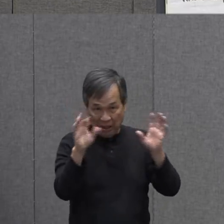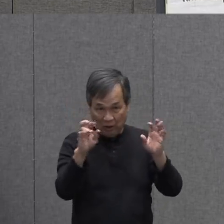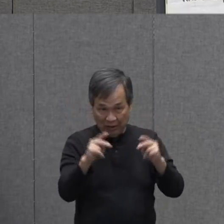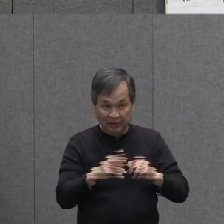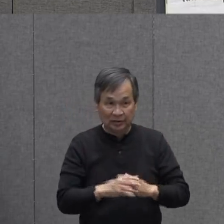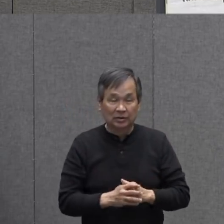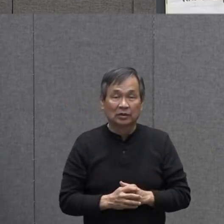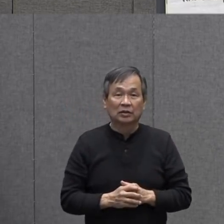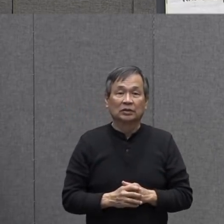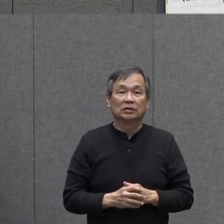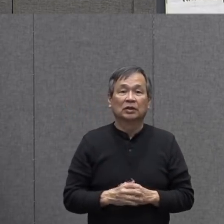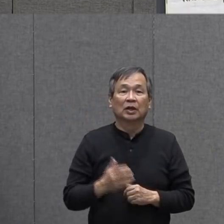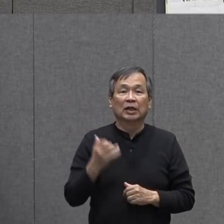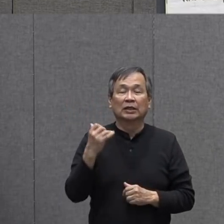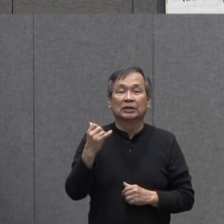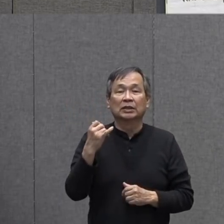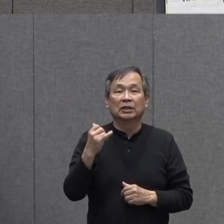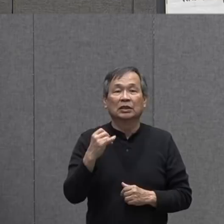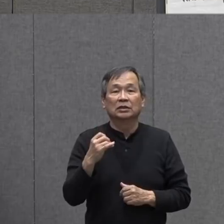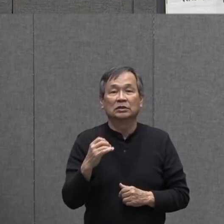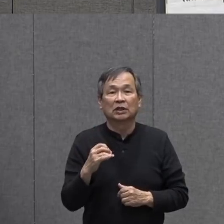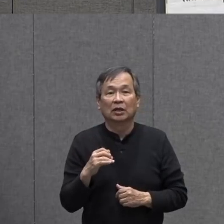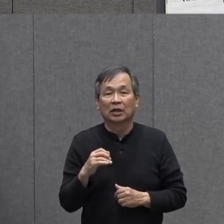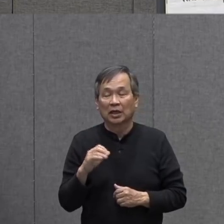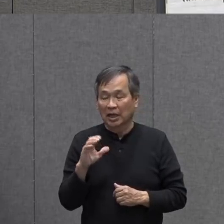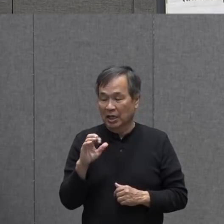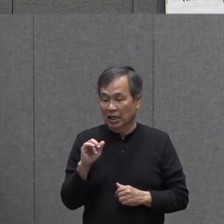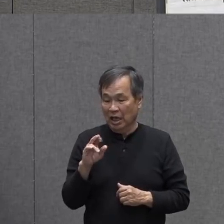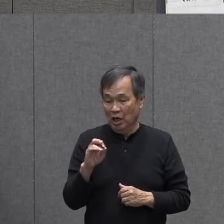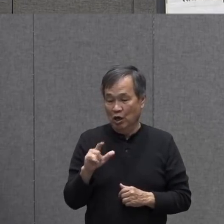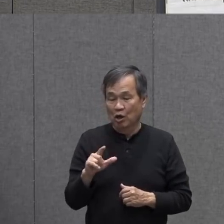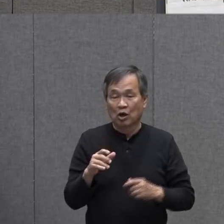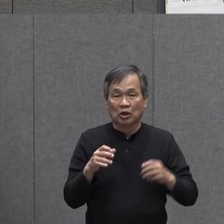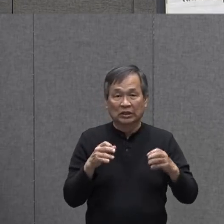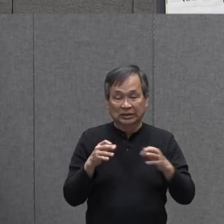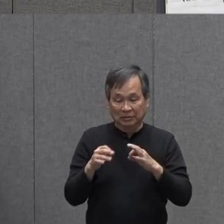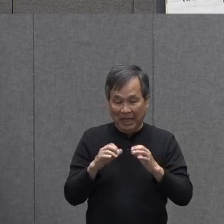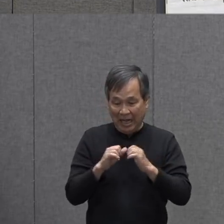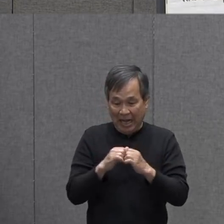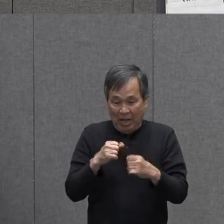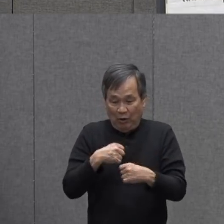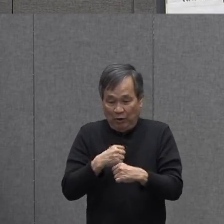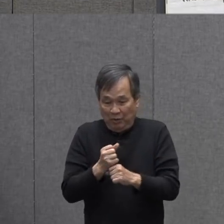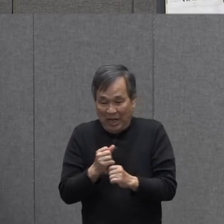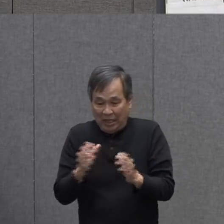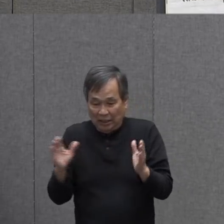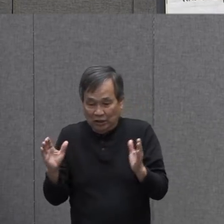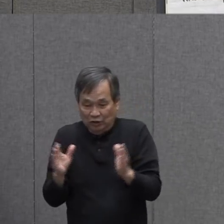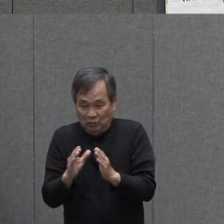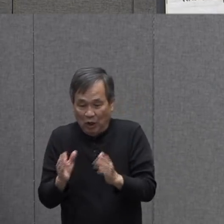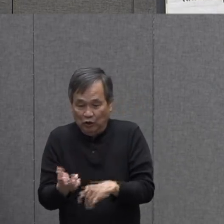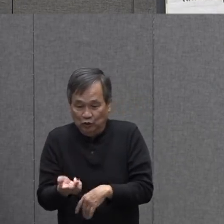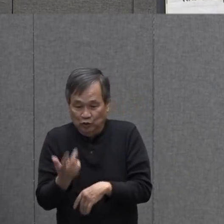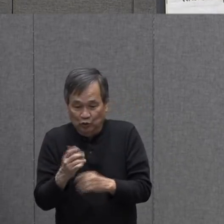So the next part says, explain to Carol how she can make the smallest possible number using her three cards.